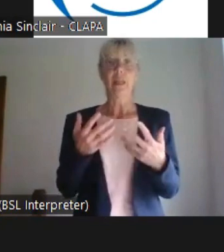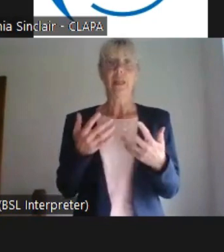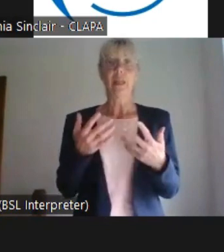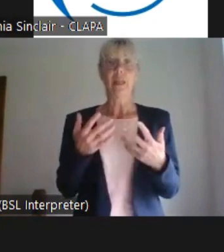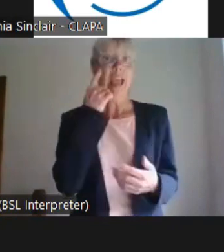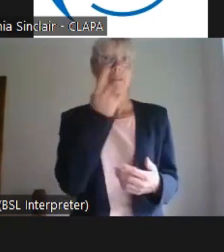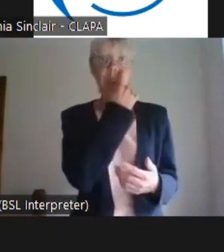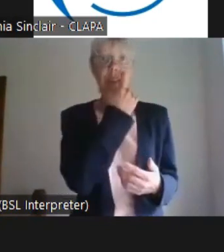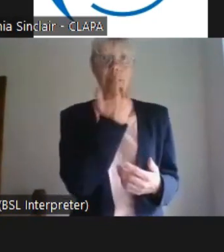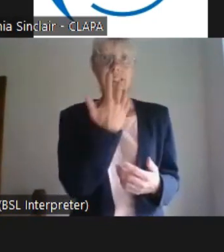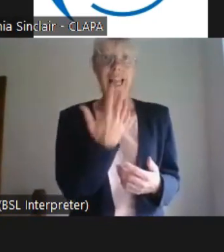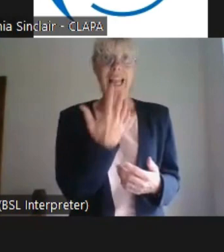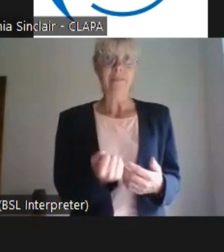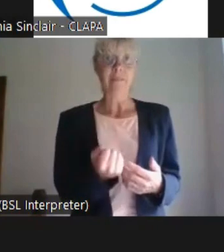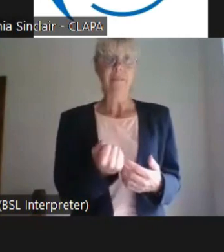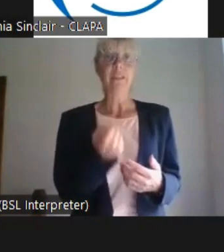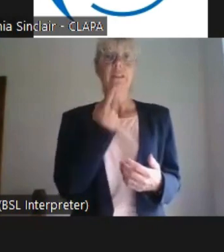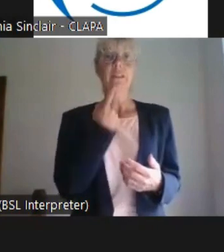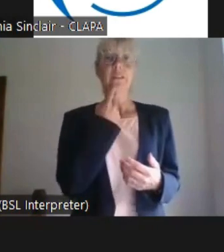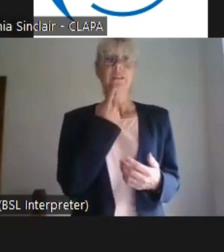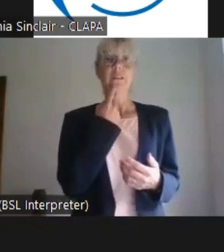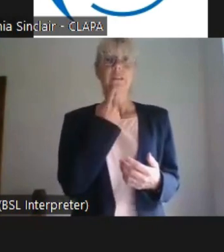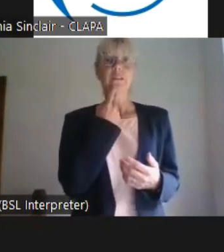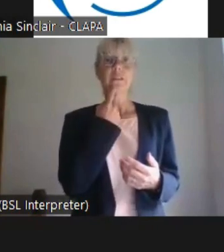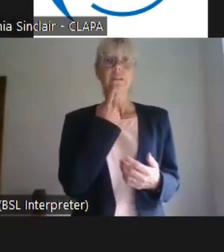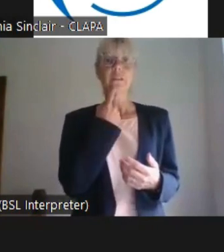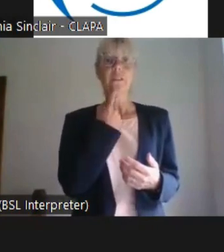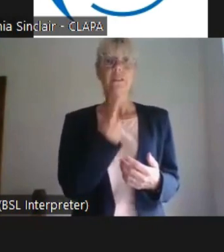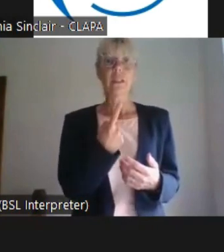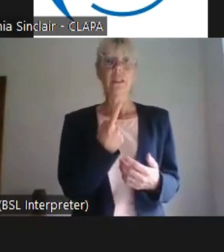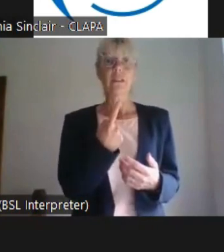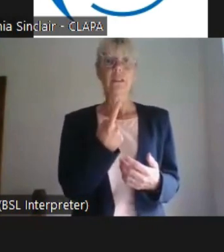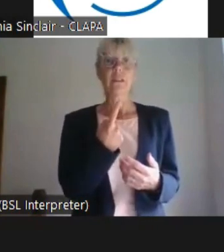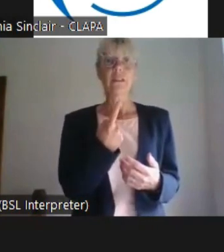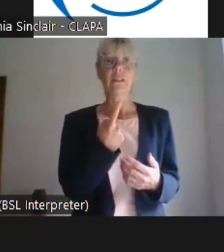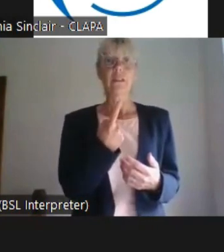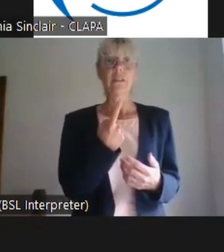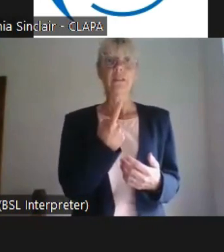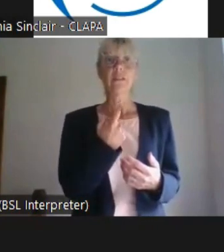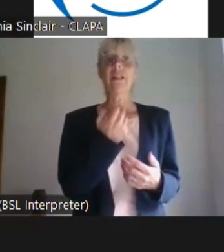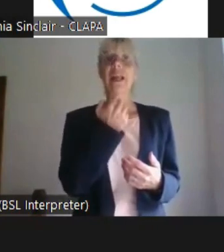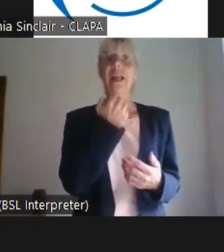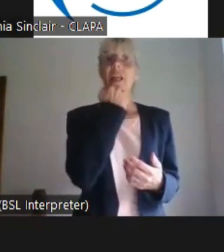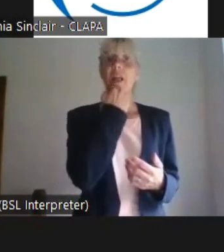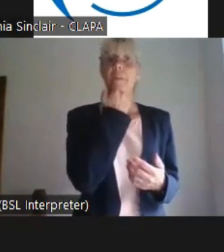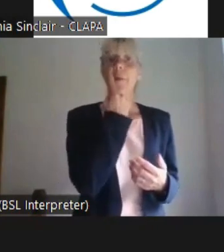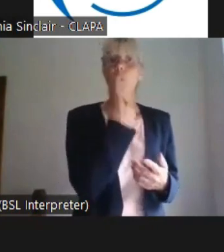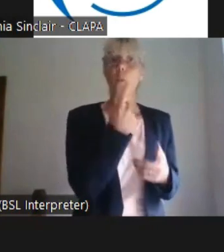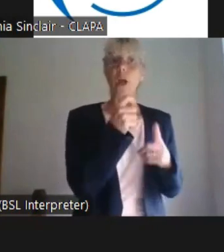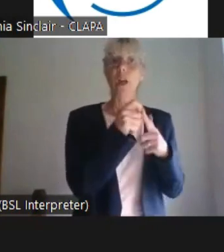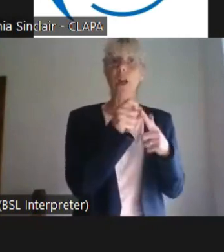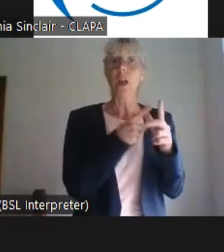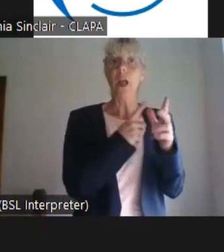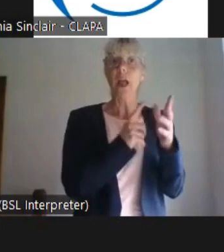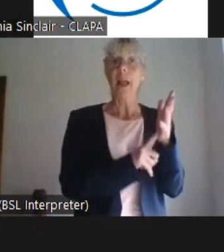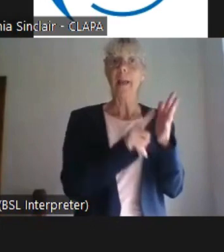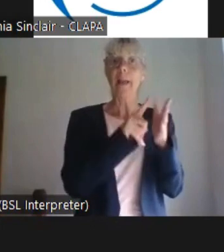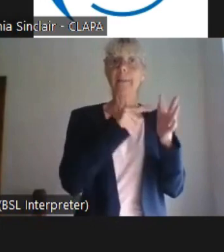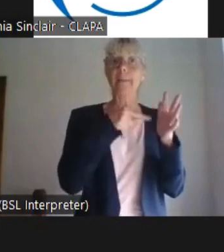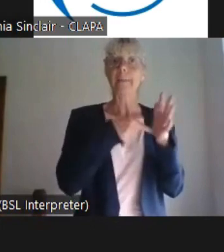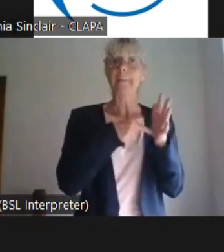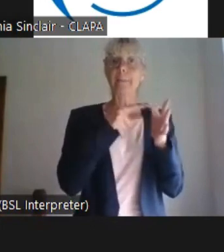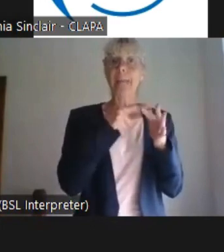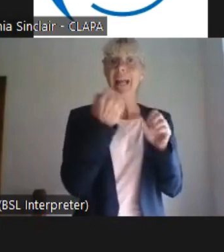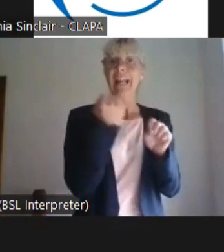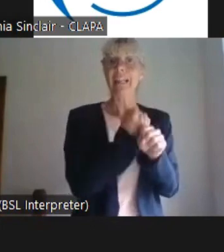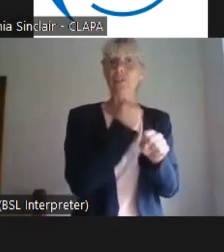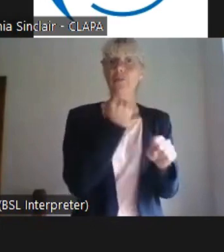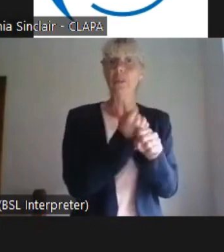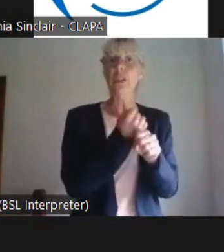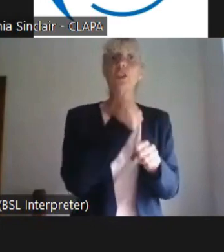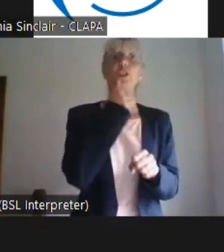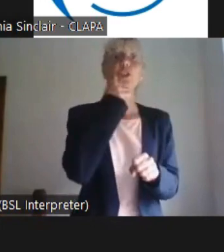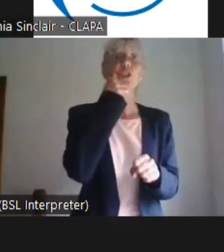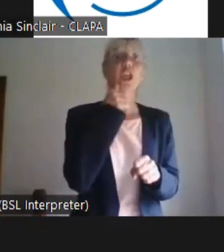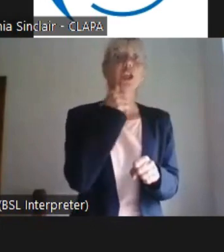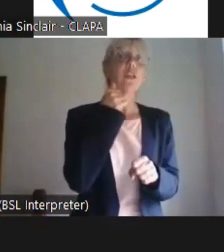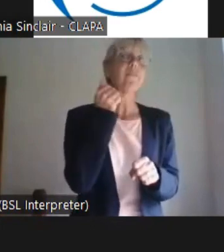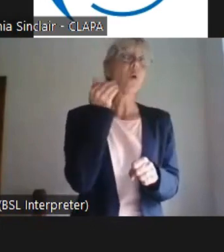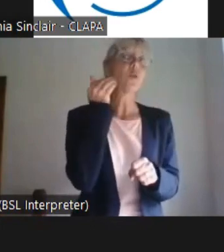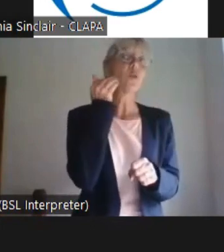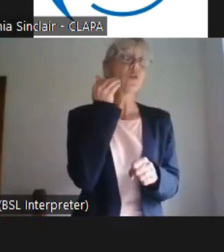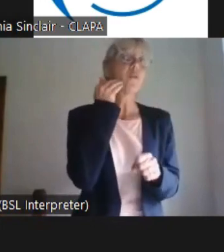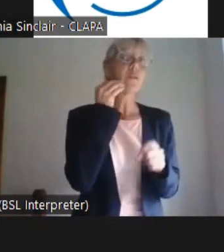um suggests that number one the palette to repair so the surgery for the soft palate and repairing